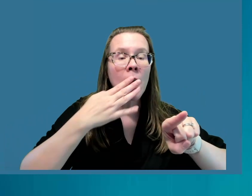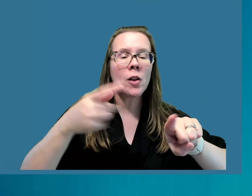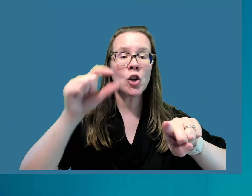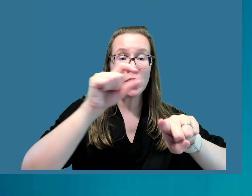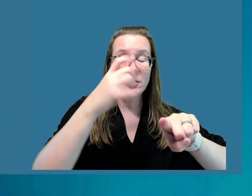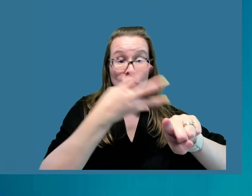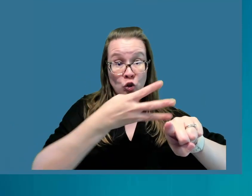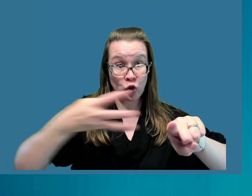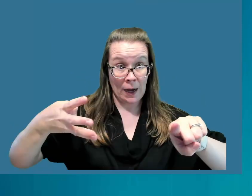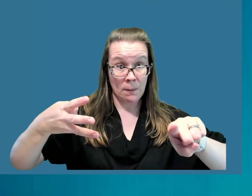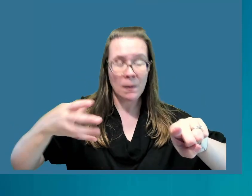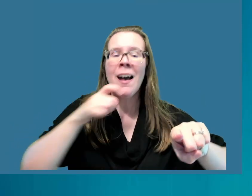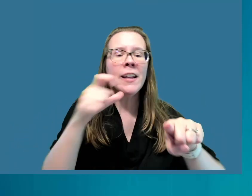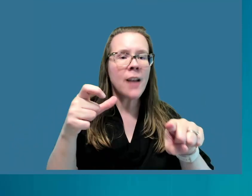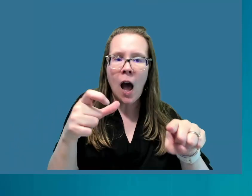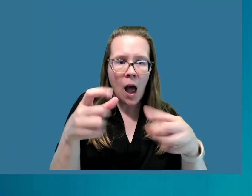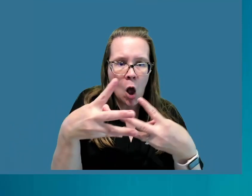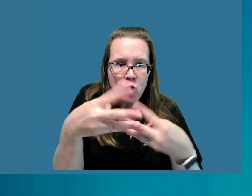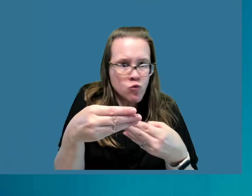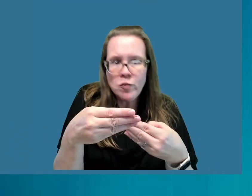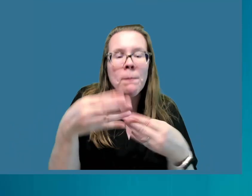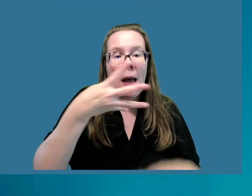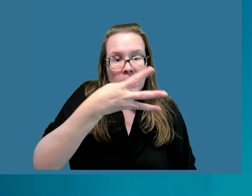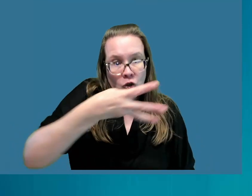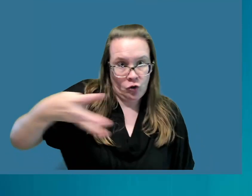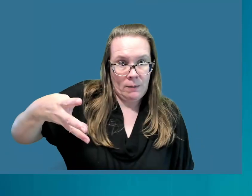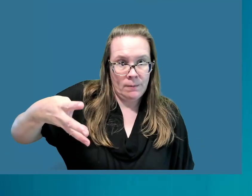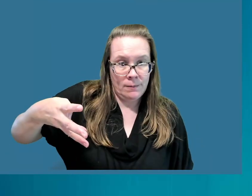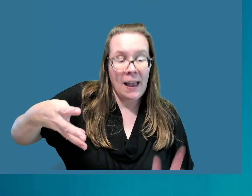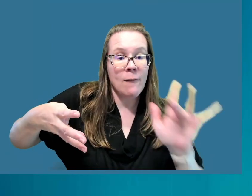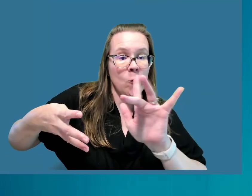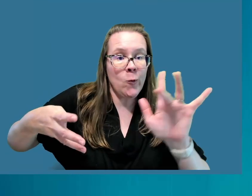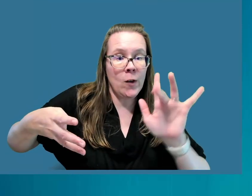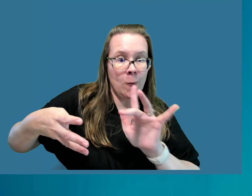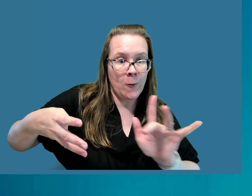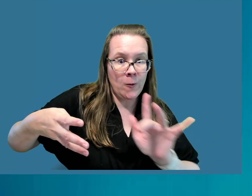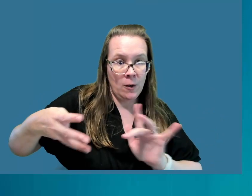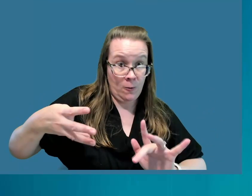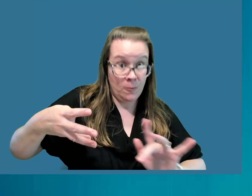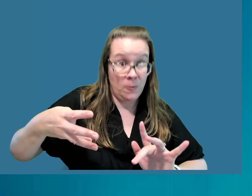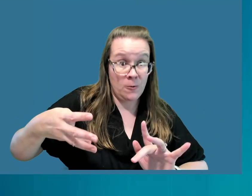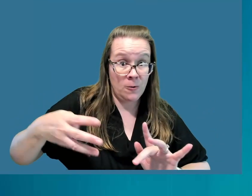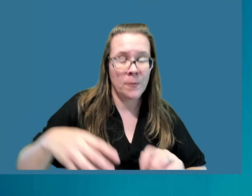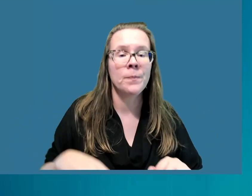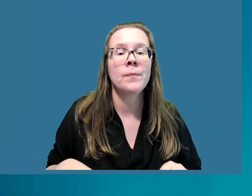too close together. Like, have gaps inbetween your stripes. And then you add a second color in those